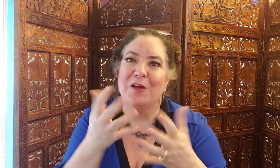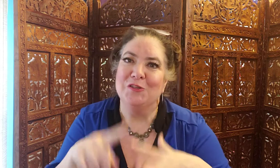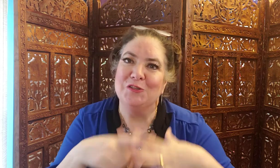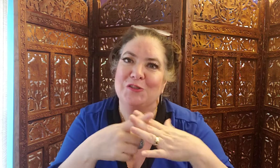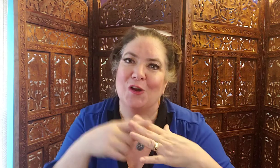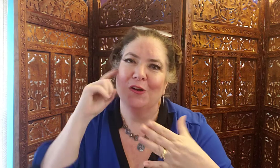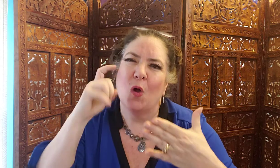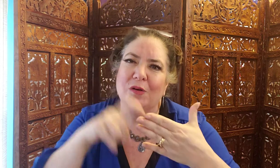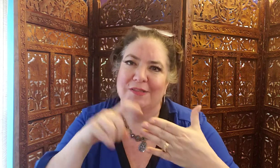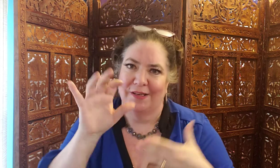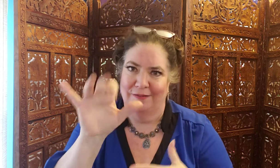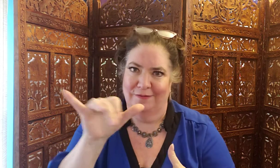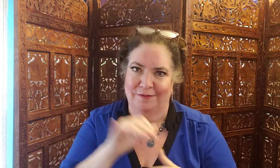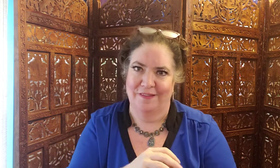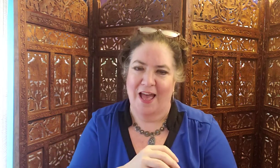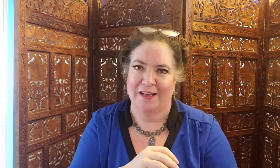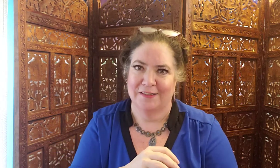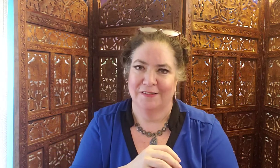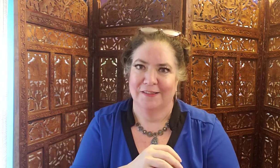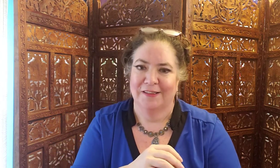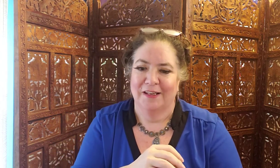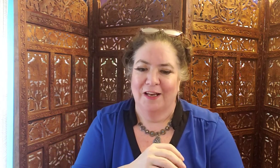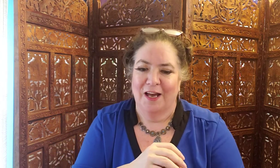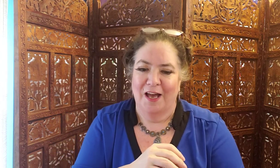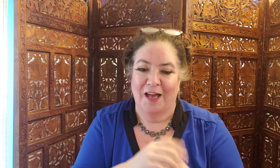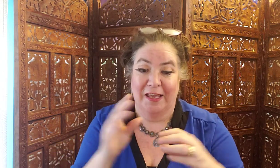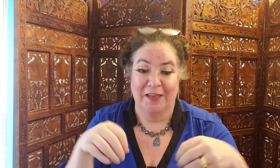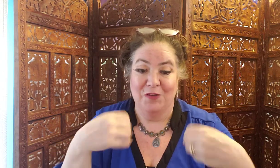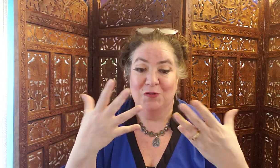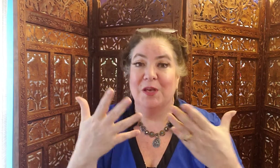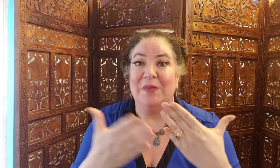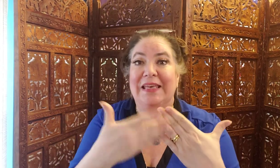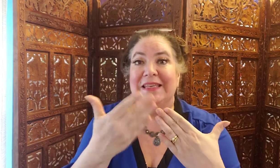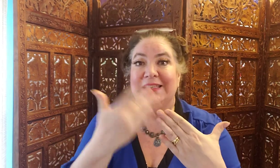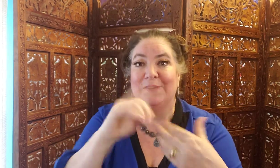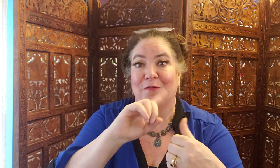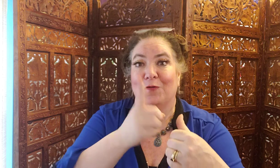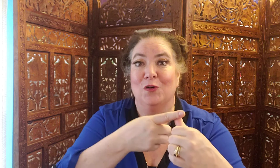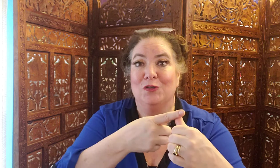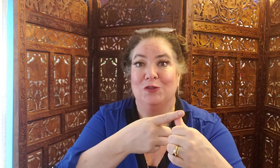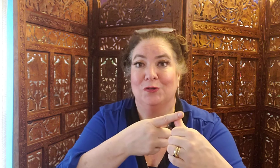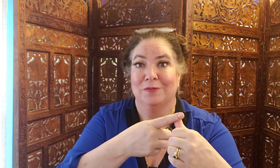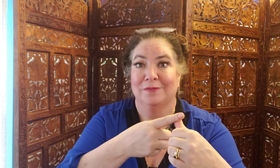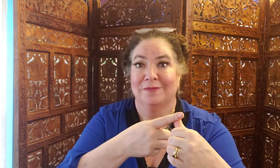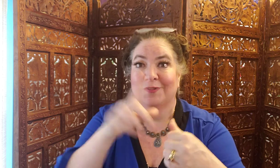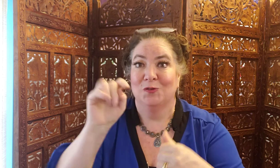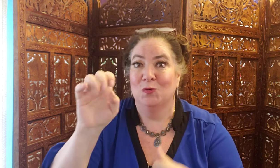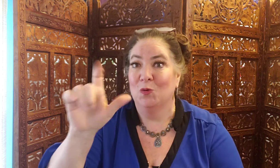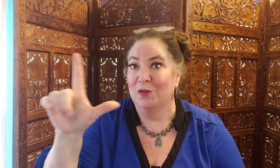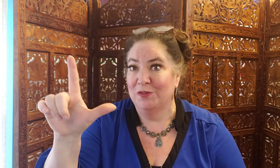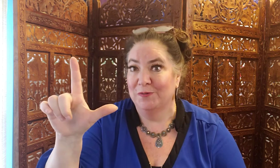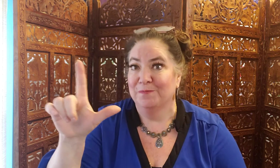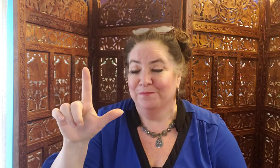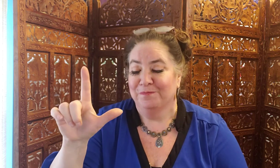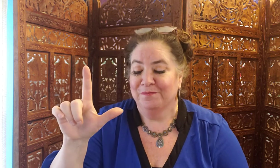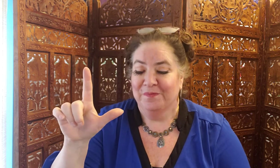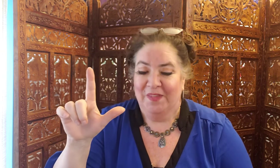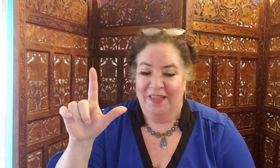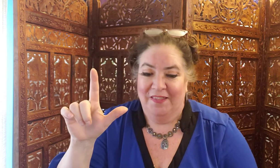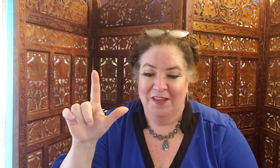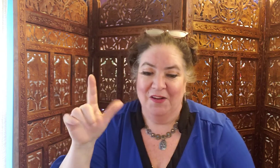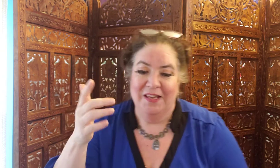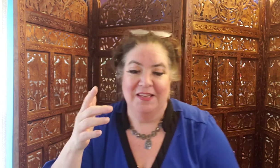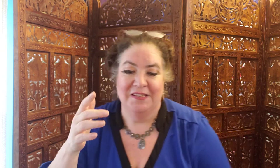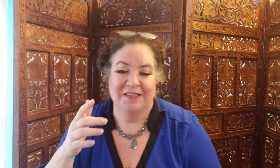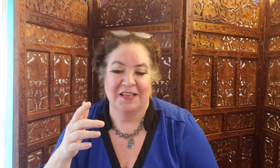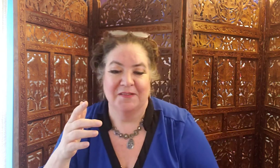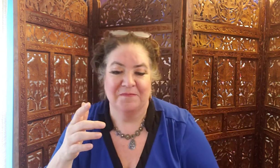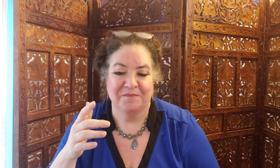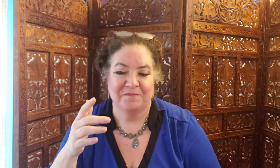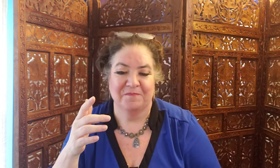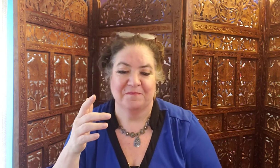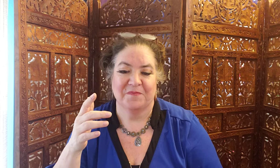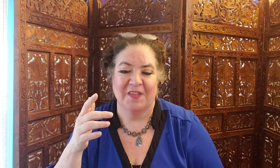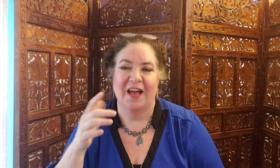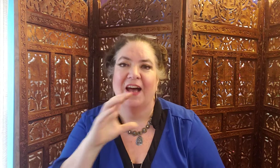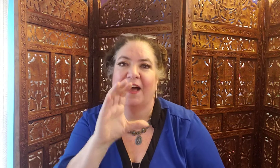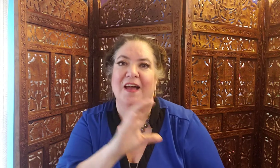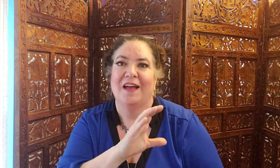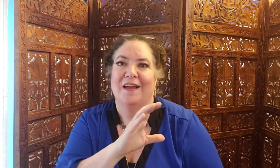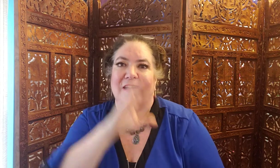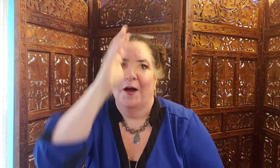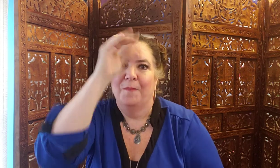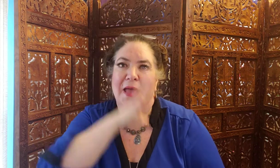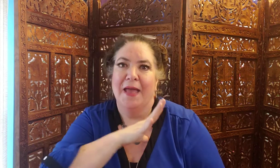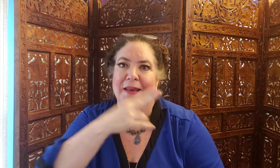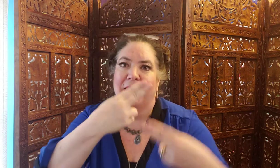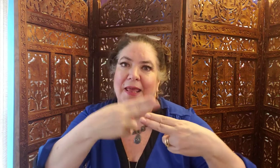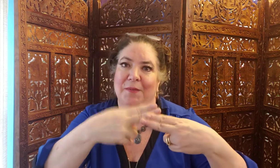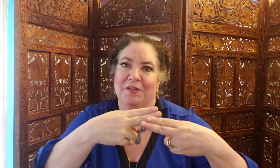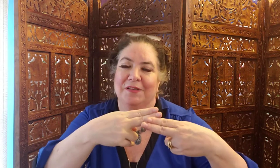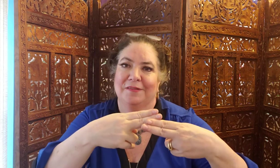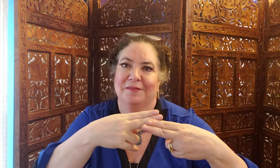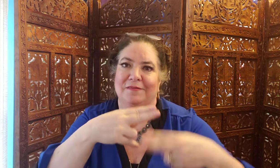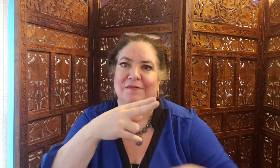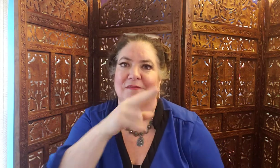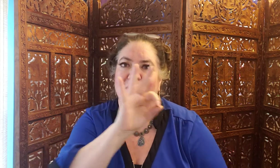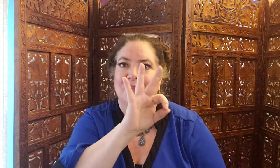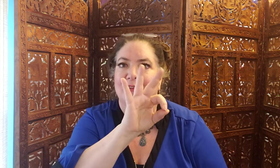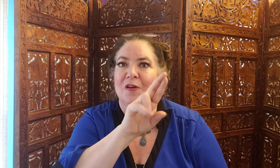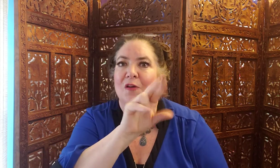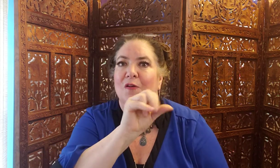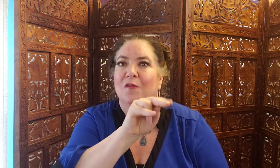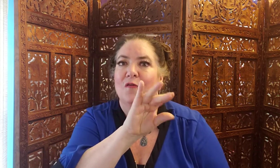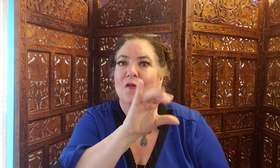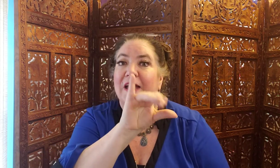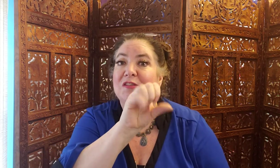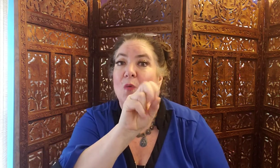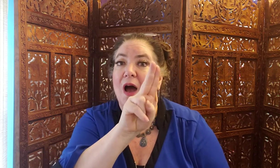you to start noticing that. I'll give you some easy first tools there is a man named Francois